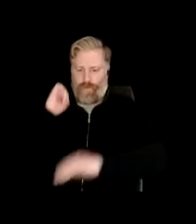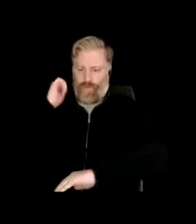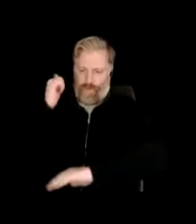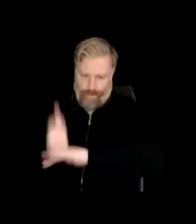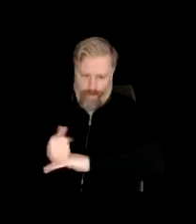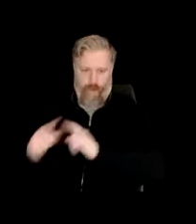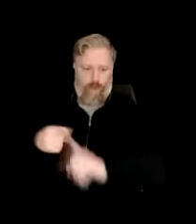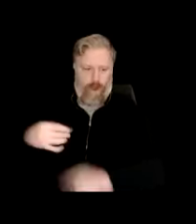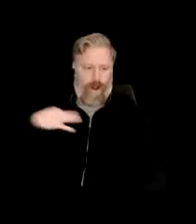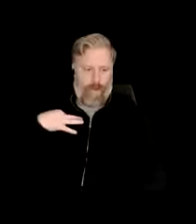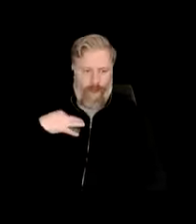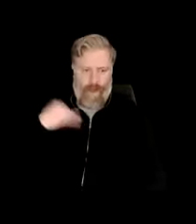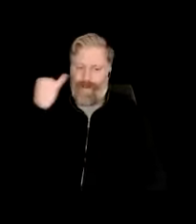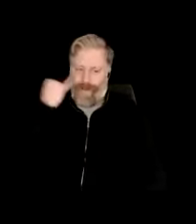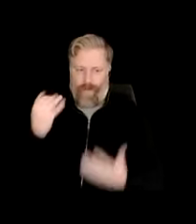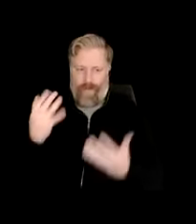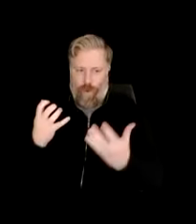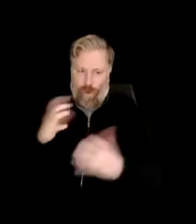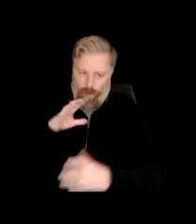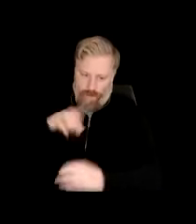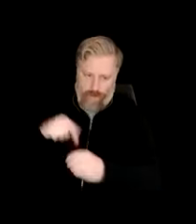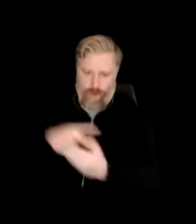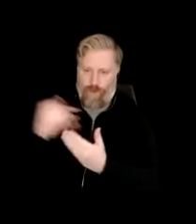to be eligible in this program. And then we have-